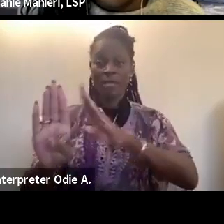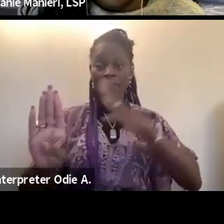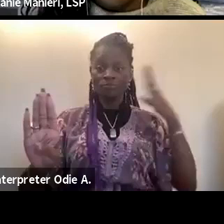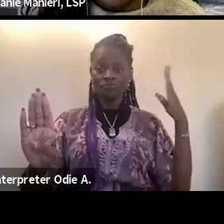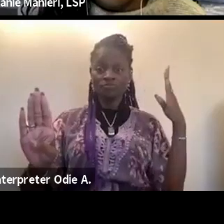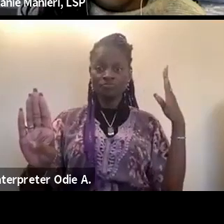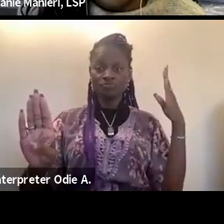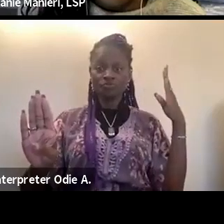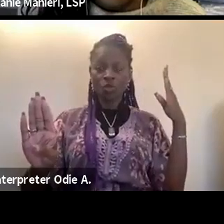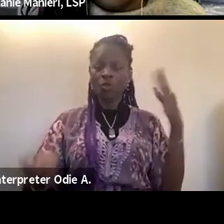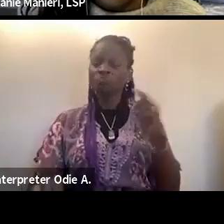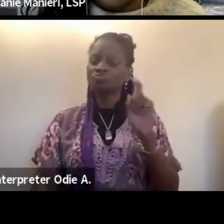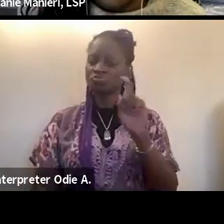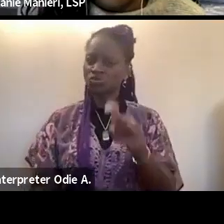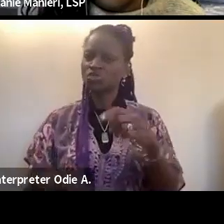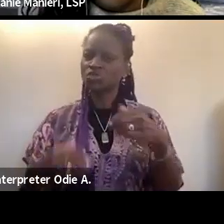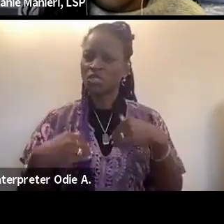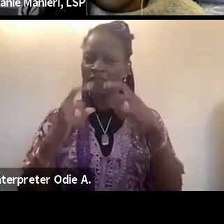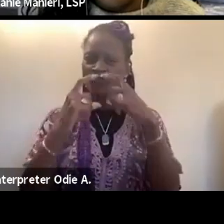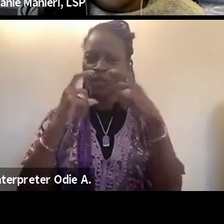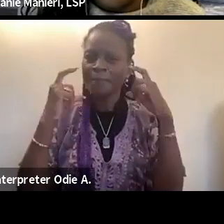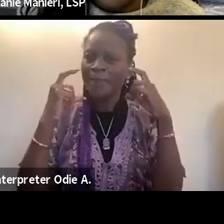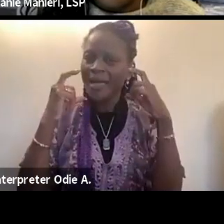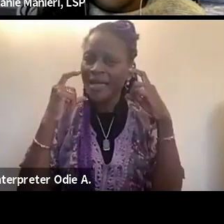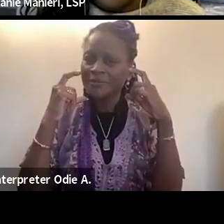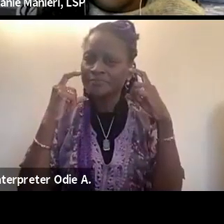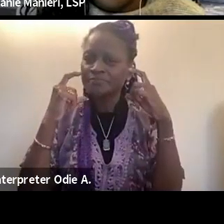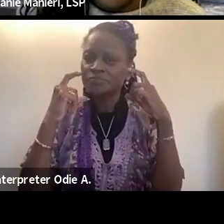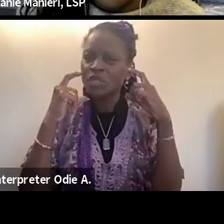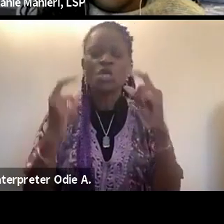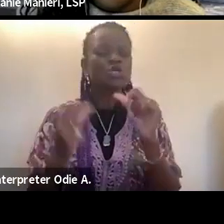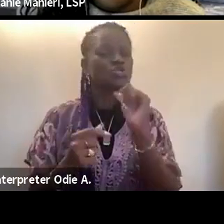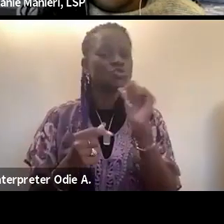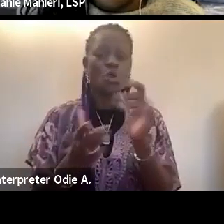Instead of inviting children to reach into a communal candy bowl,